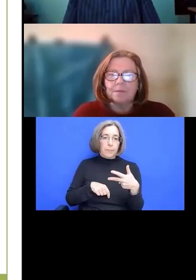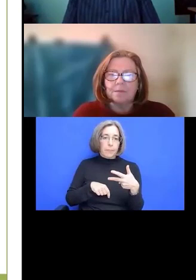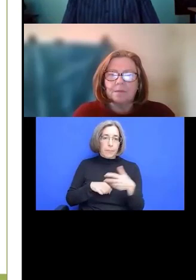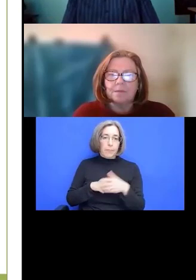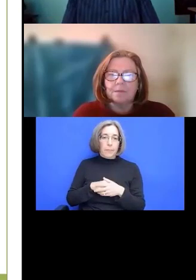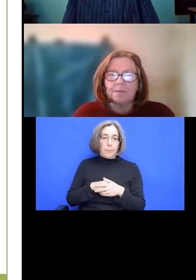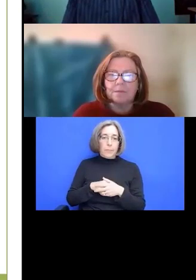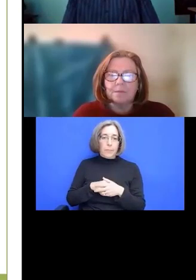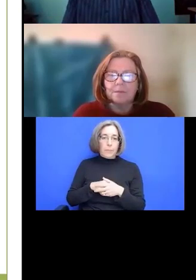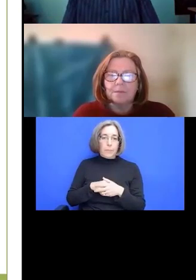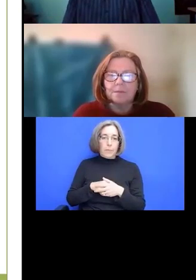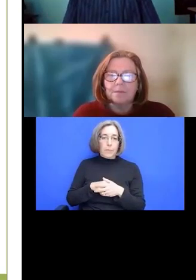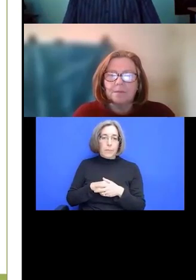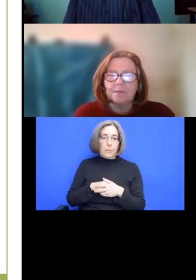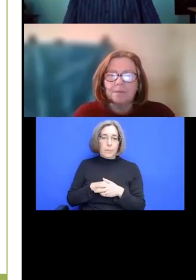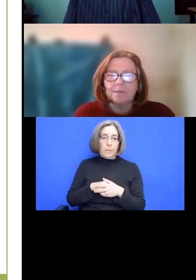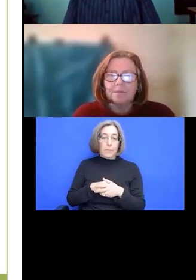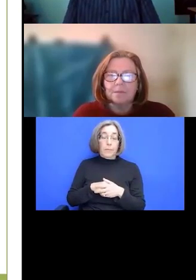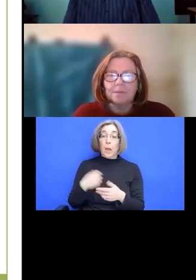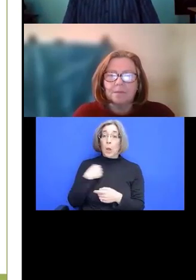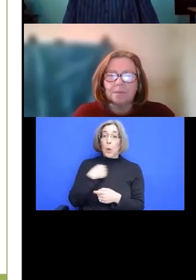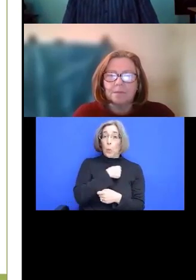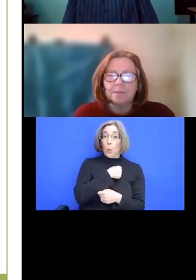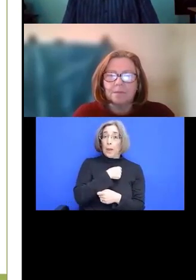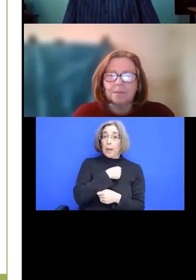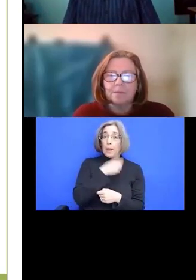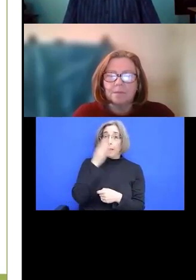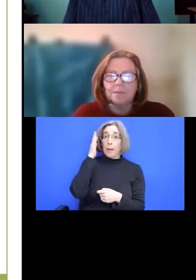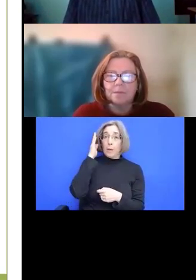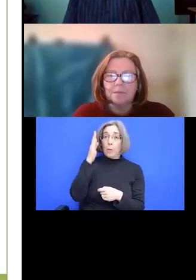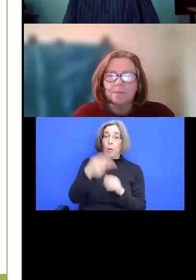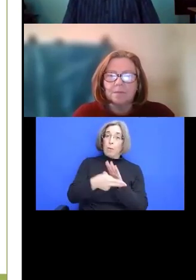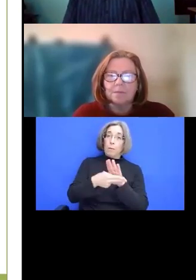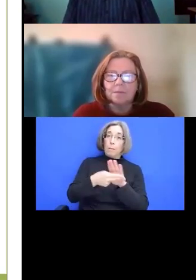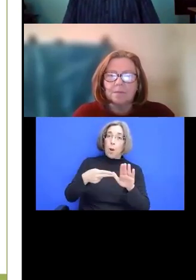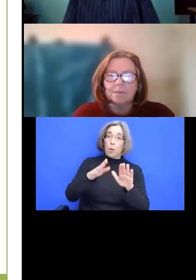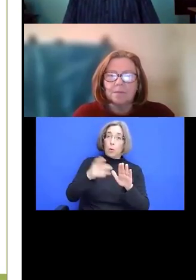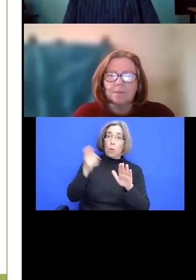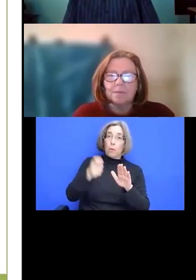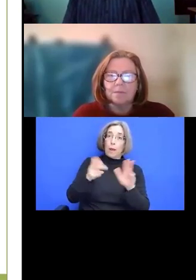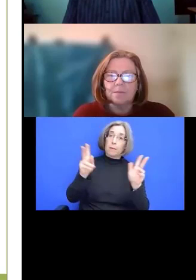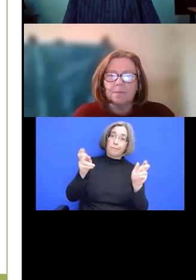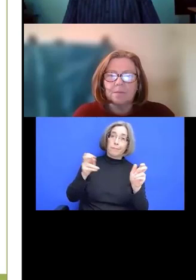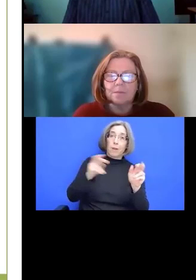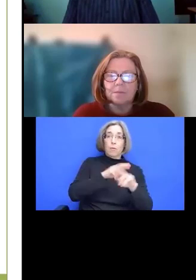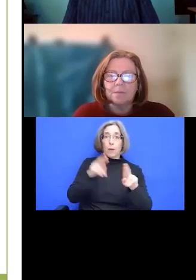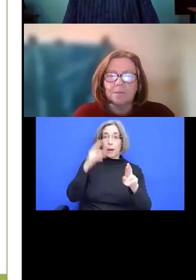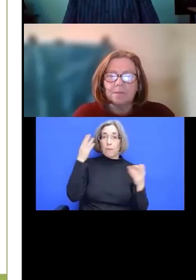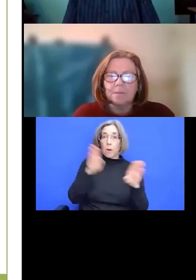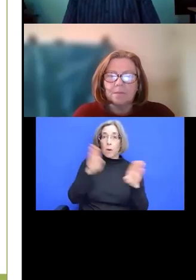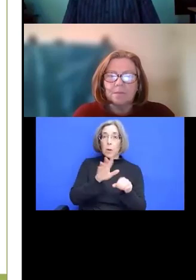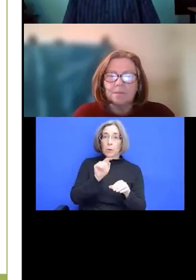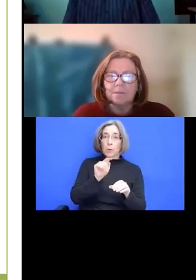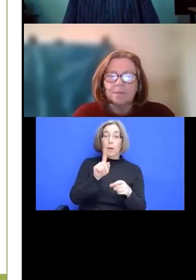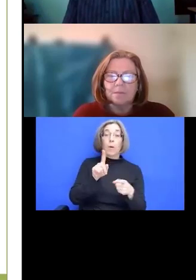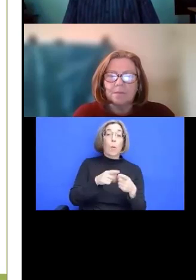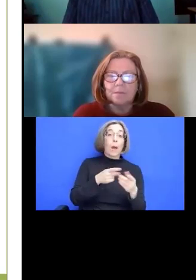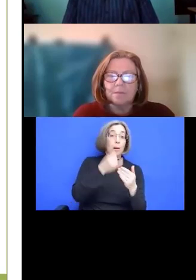We will mark your grant as ready for close out when the project period end date has passed